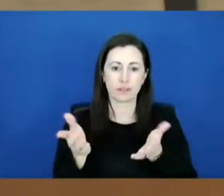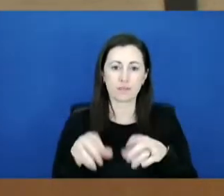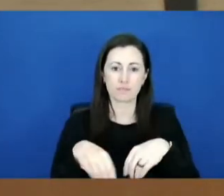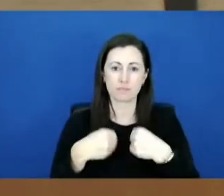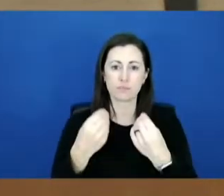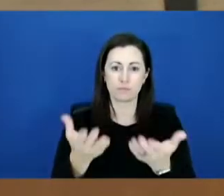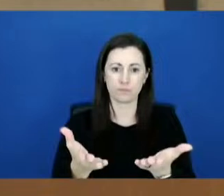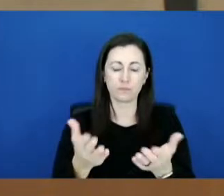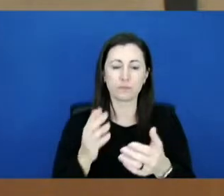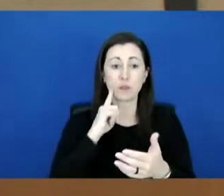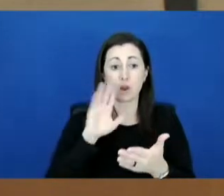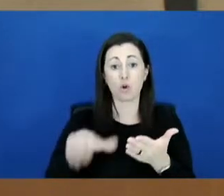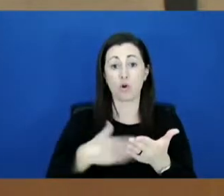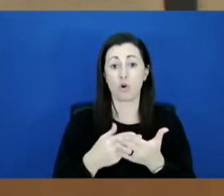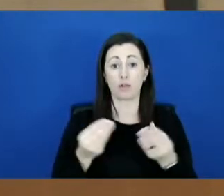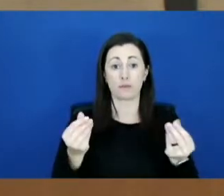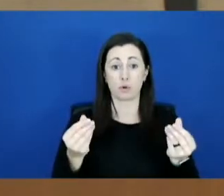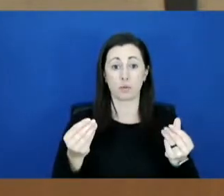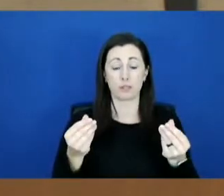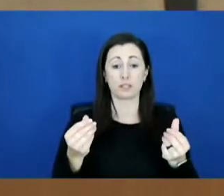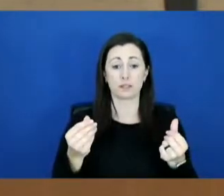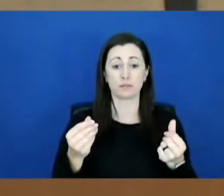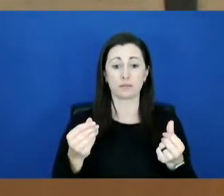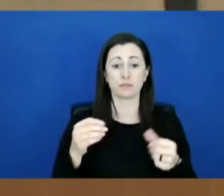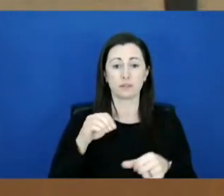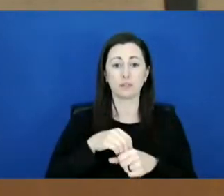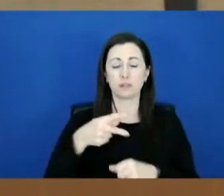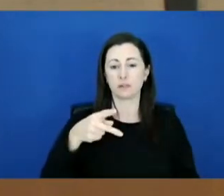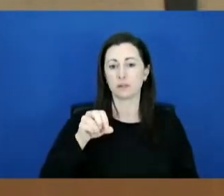THE APPENDICES THAT GOES OVER